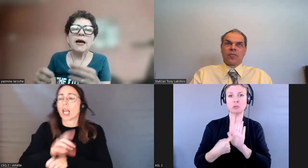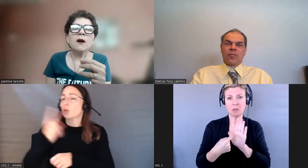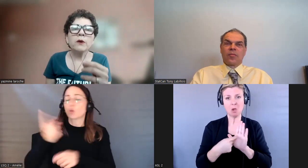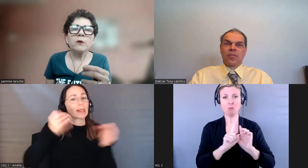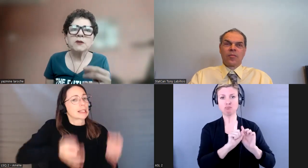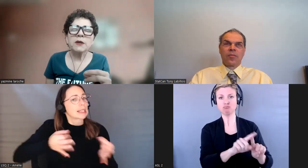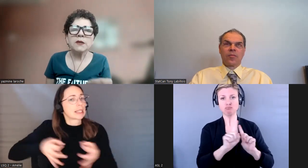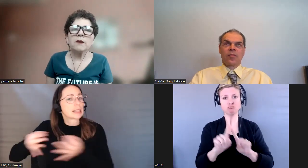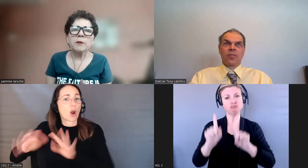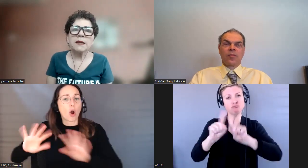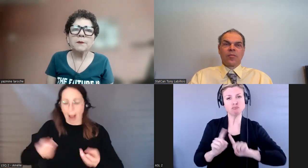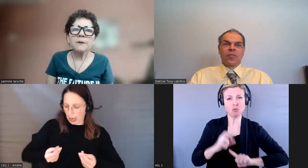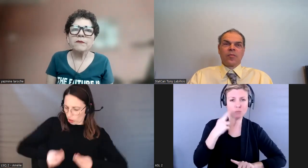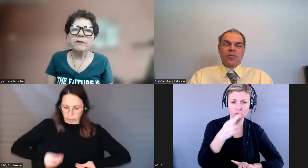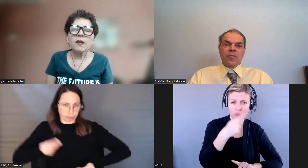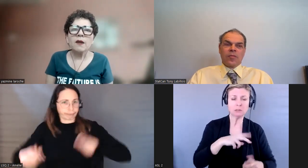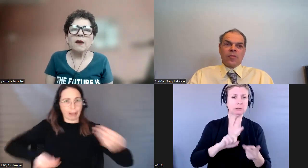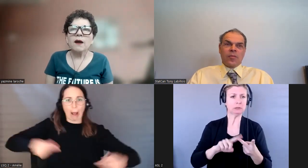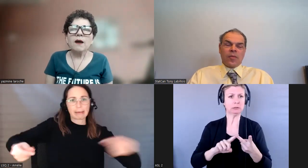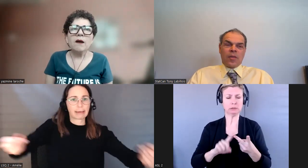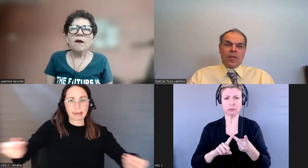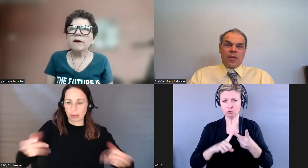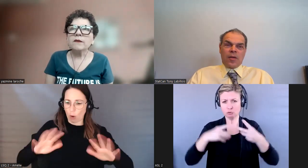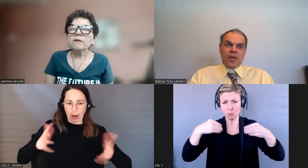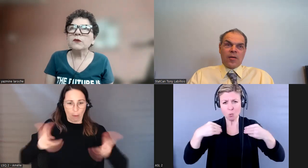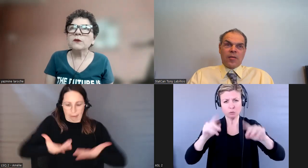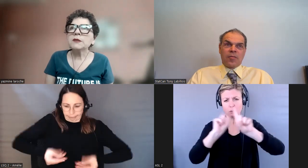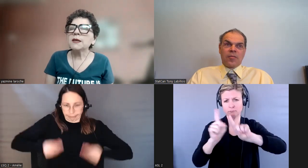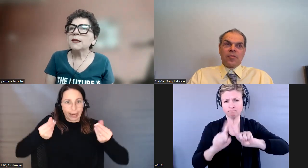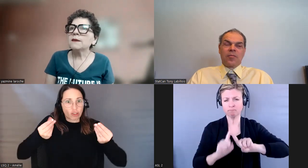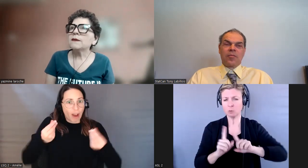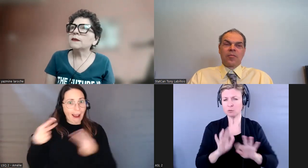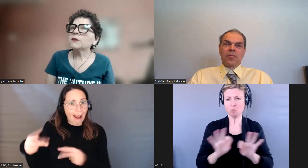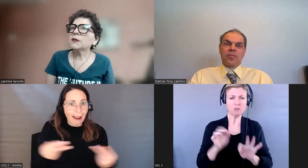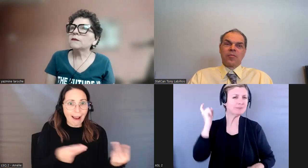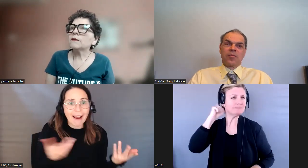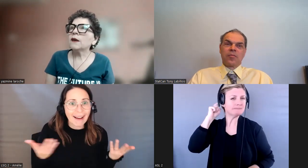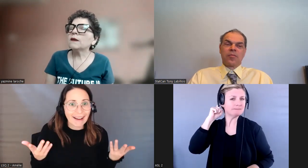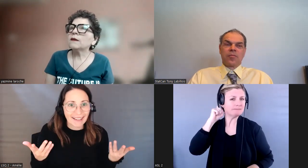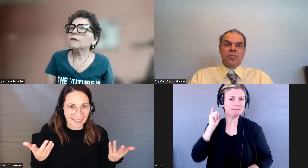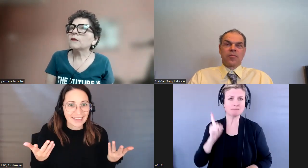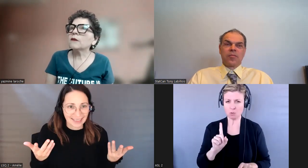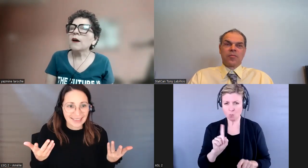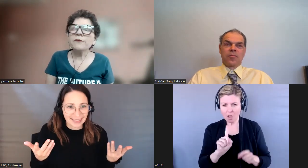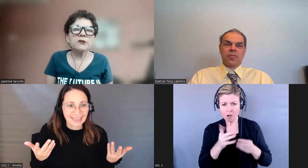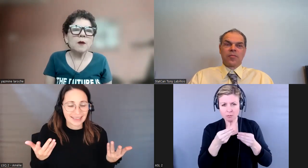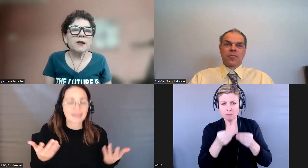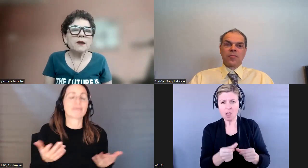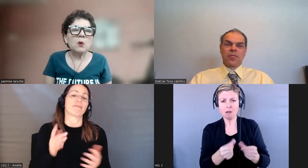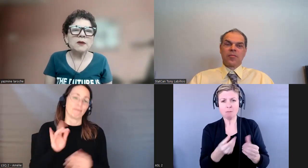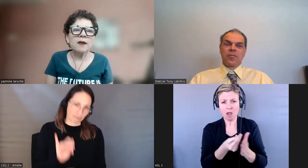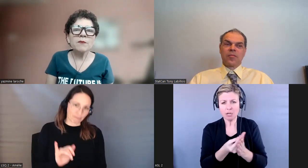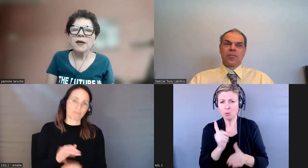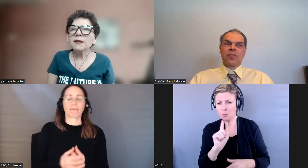how are we spending our money uh there is a there's a coffee shop that I won't name